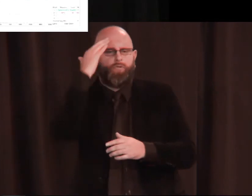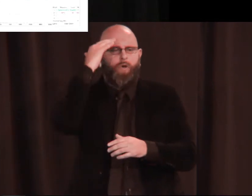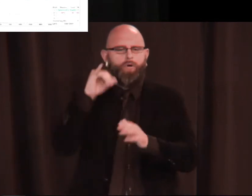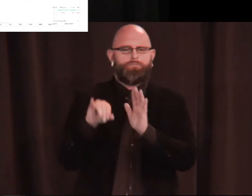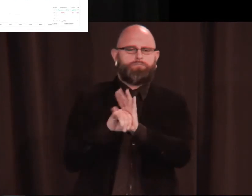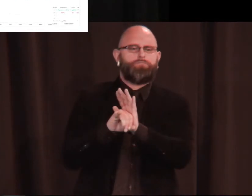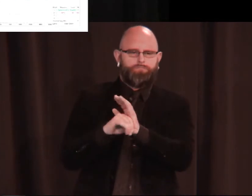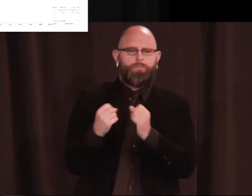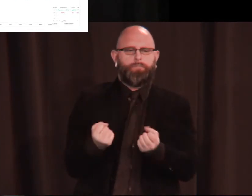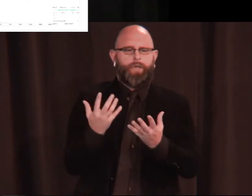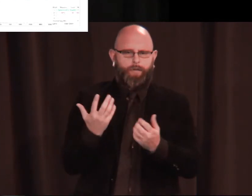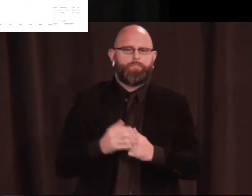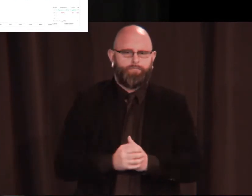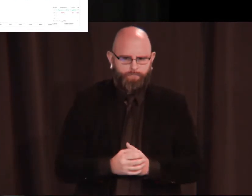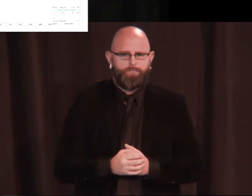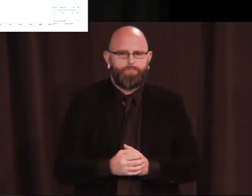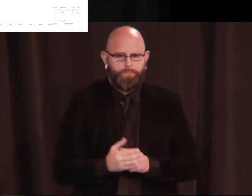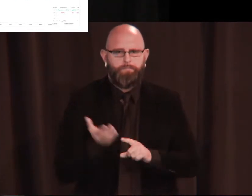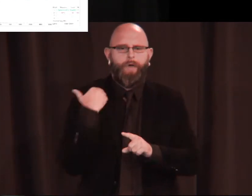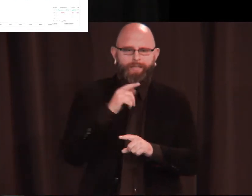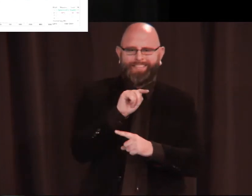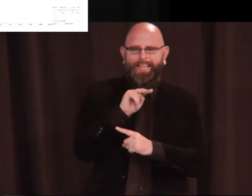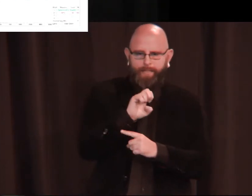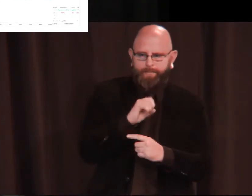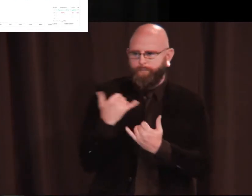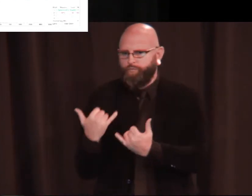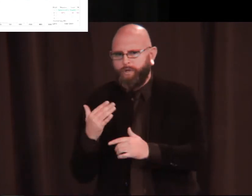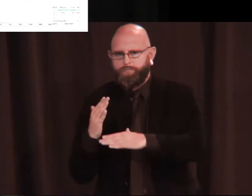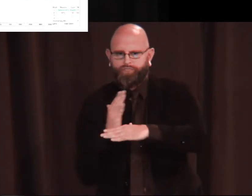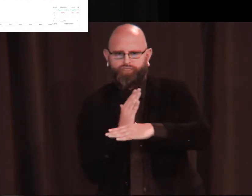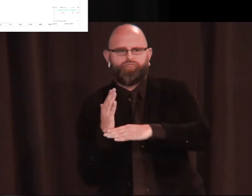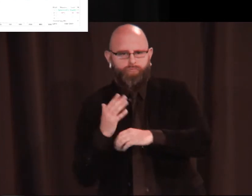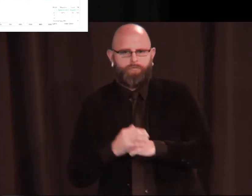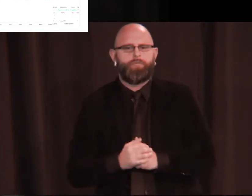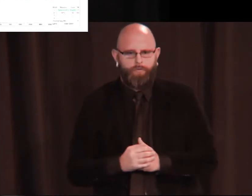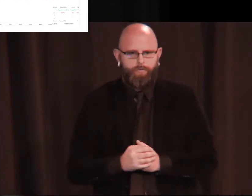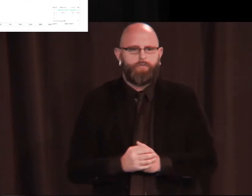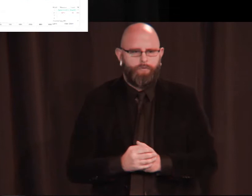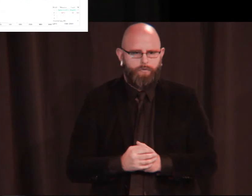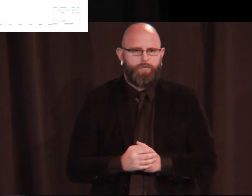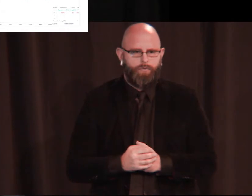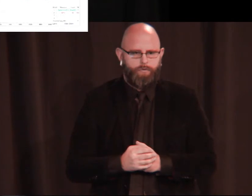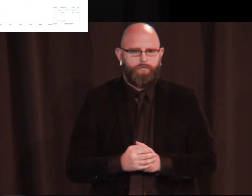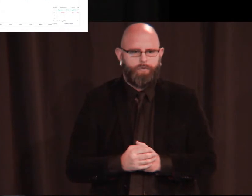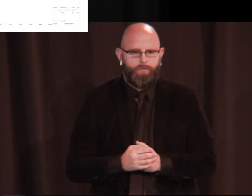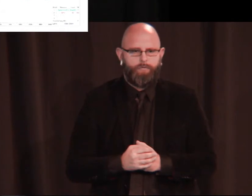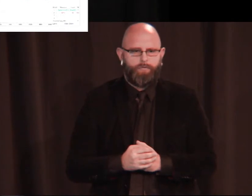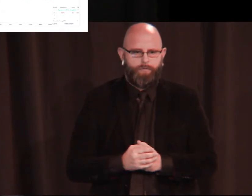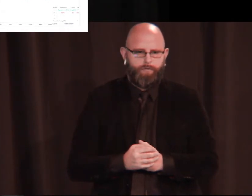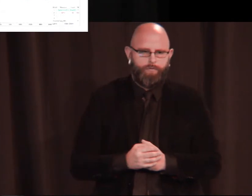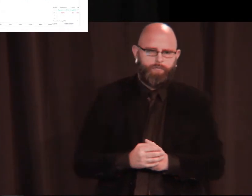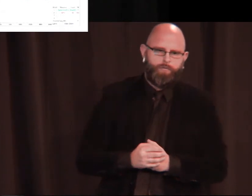The other problem with just looking at their PTA, their pure tone average, is this is looking at their unaided hearing.